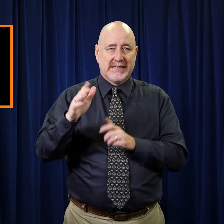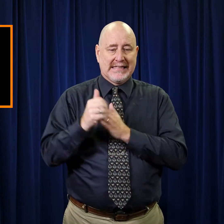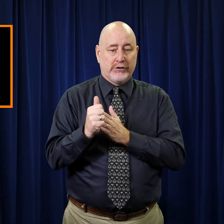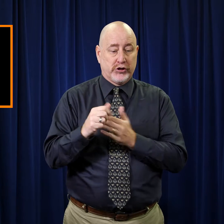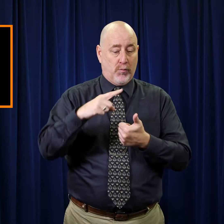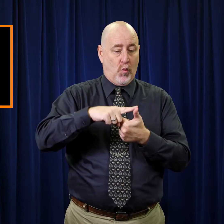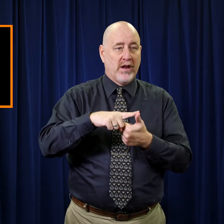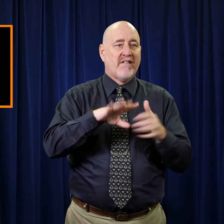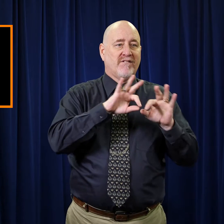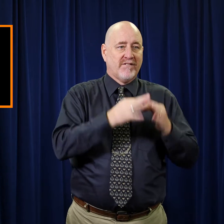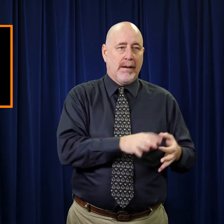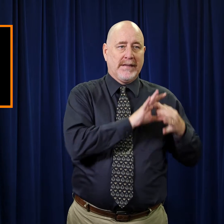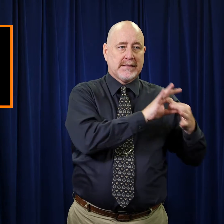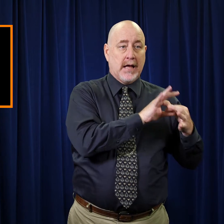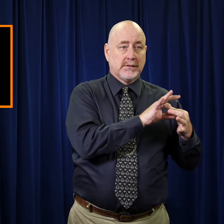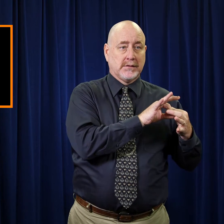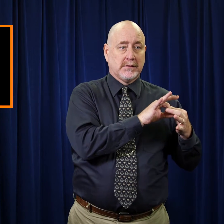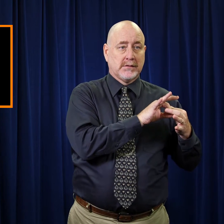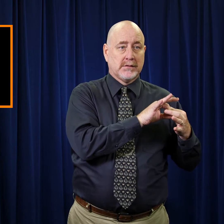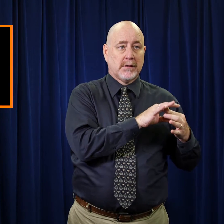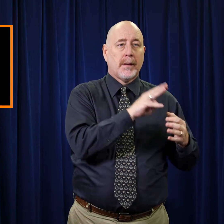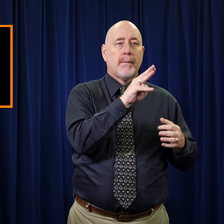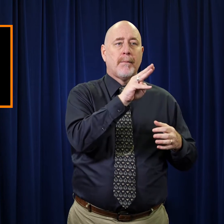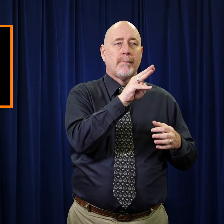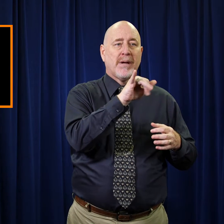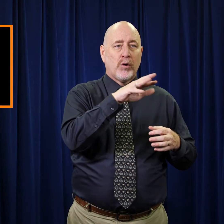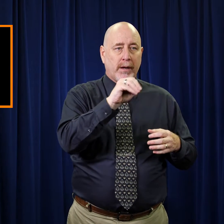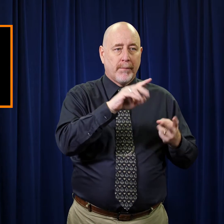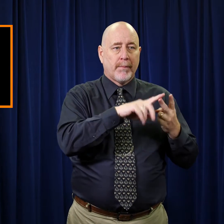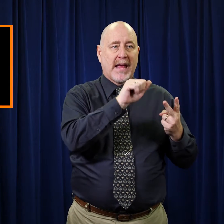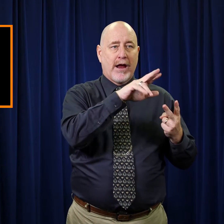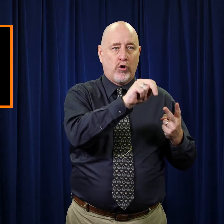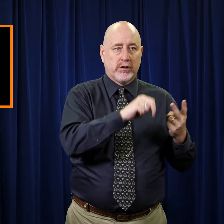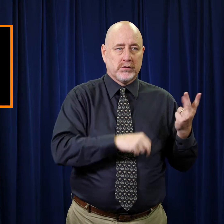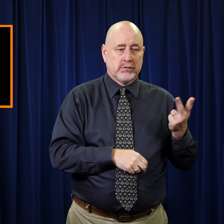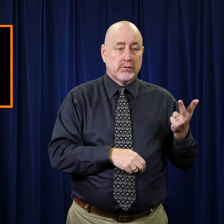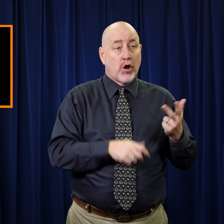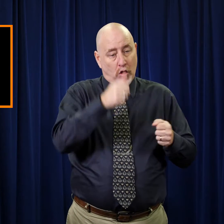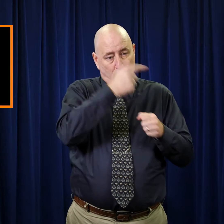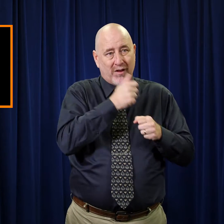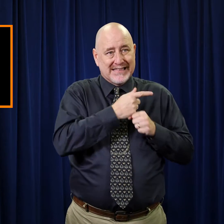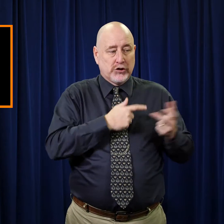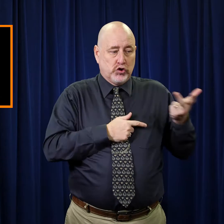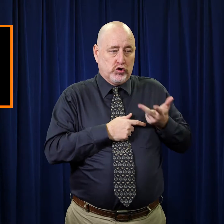leadership. The first one was family ties with Miriam and Aaron. Now they're brother